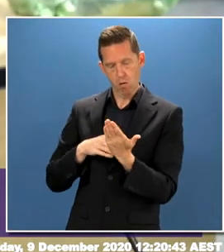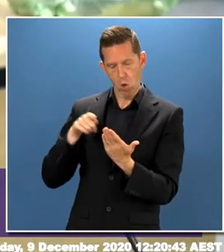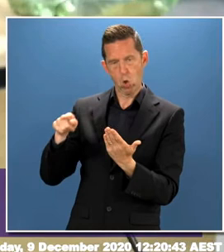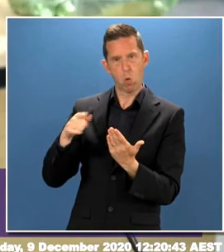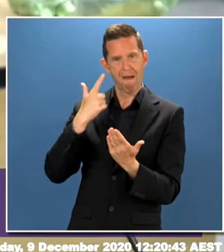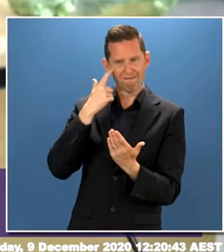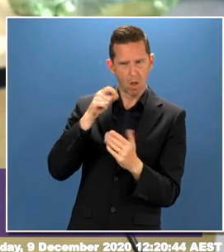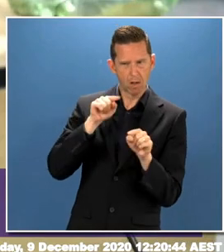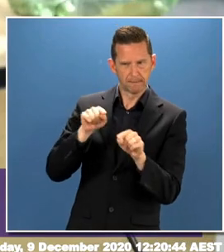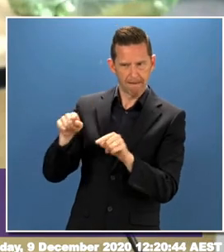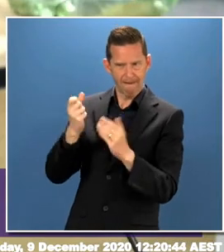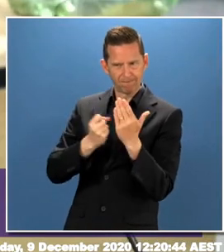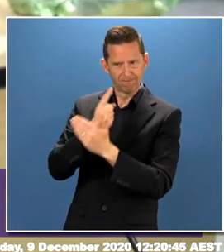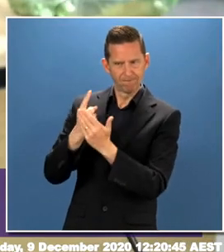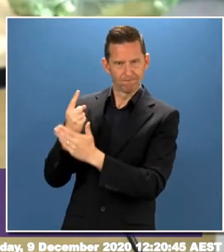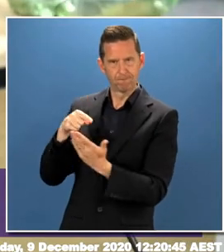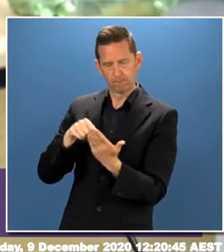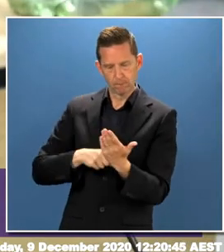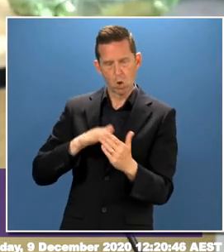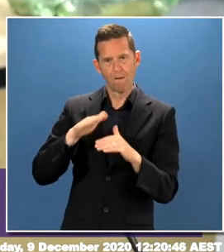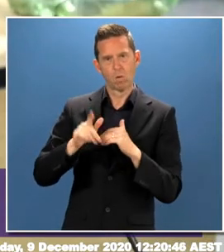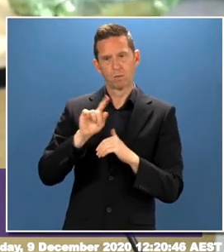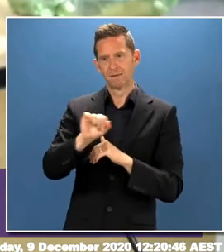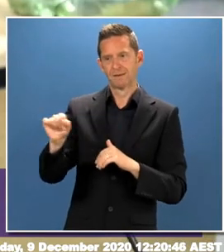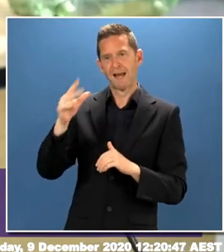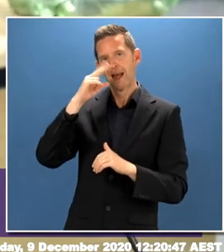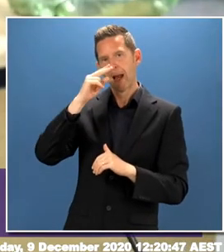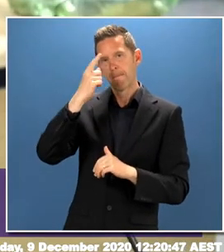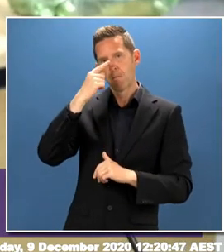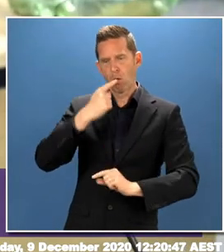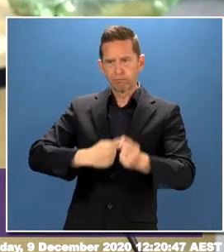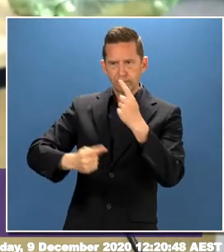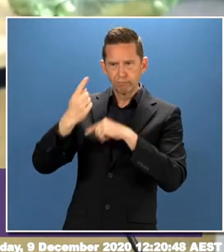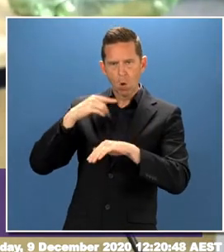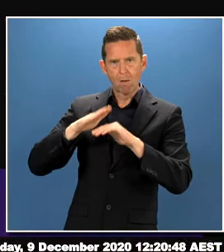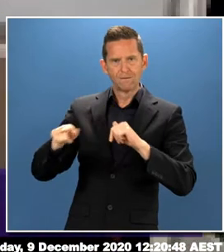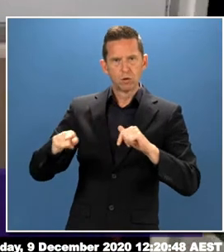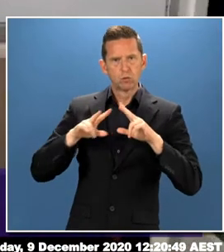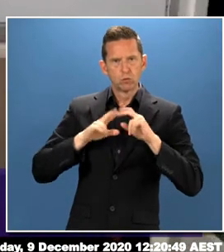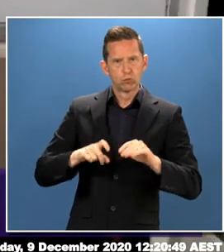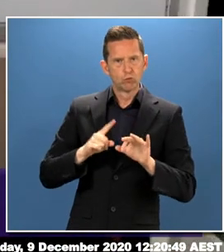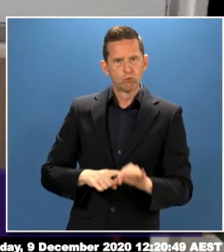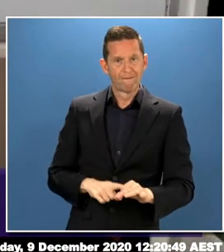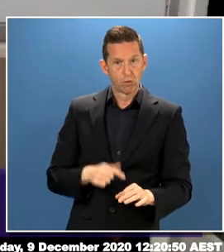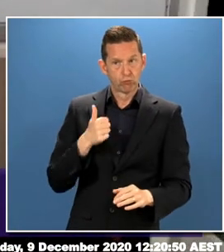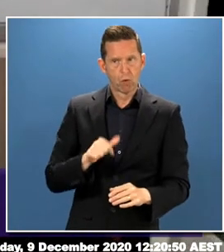that you've made in regards to the responses the young people made, in regards to that survey? Yes, that's correct.